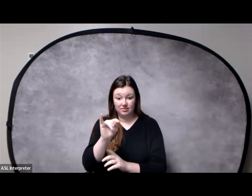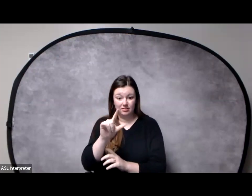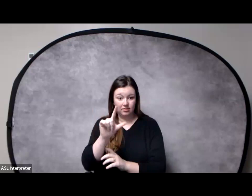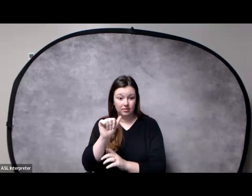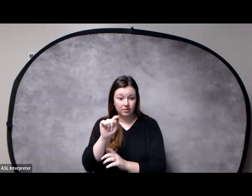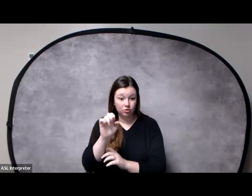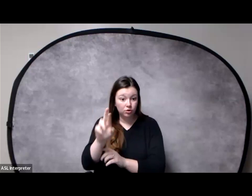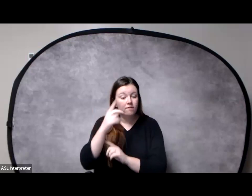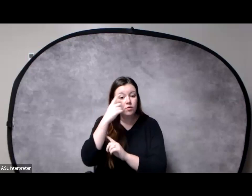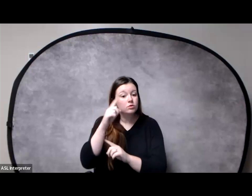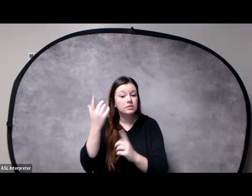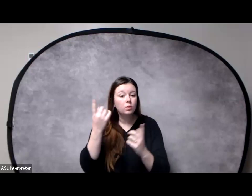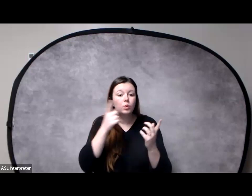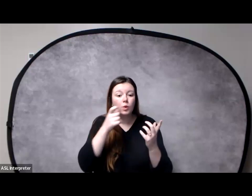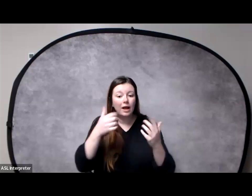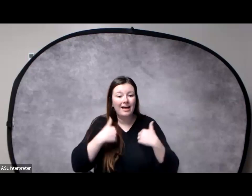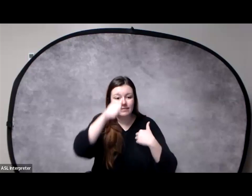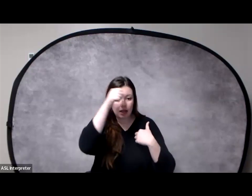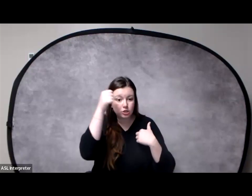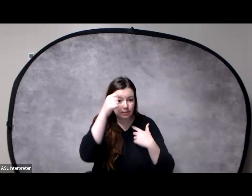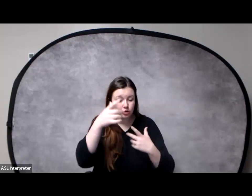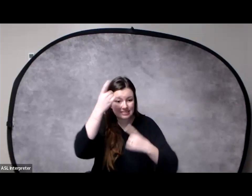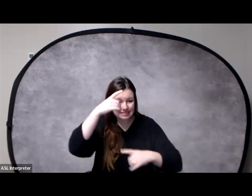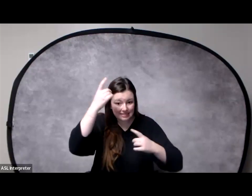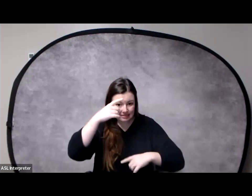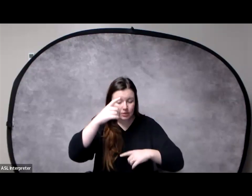who's developed pneumonia when that's the standard treatment for that condition because